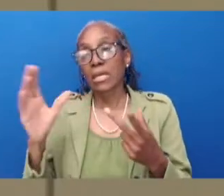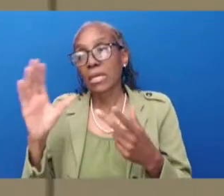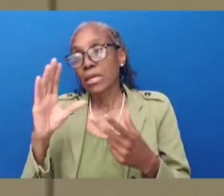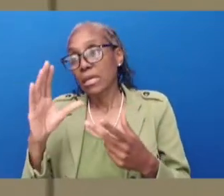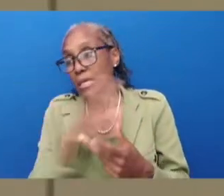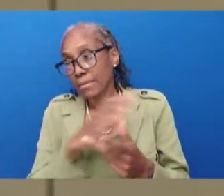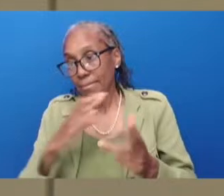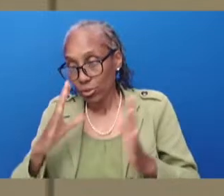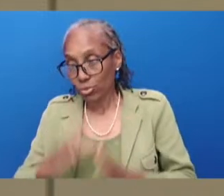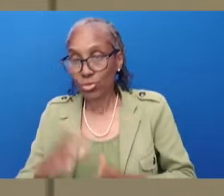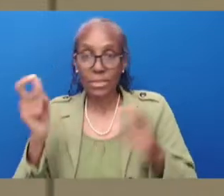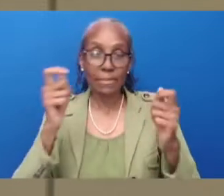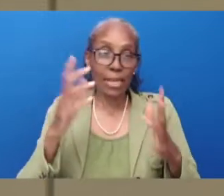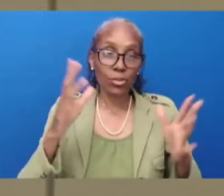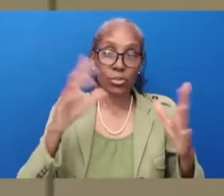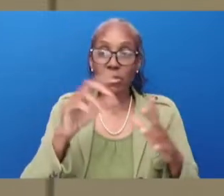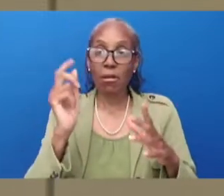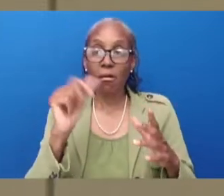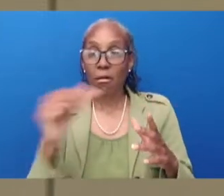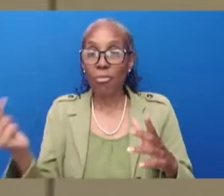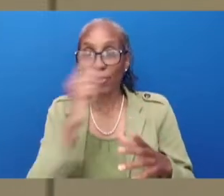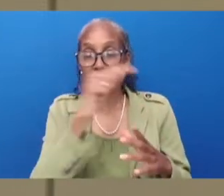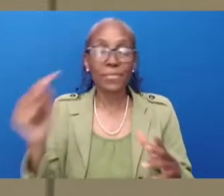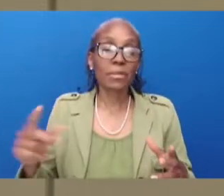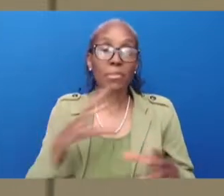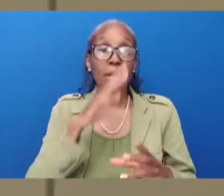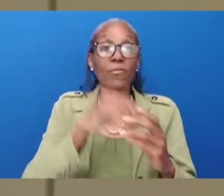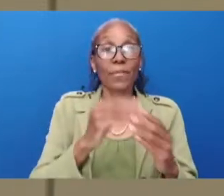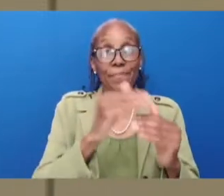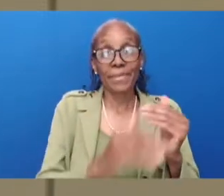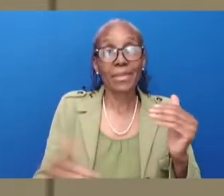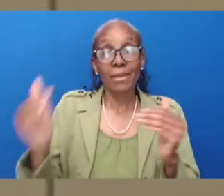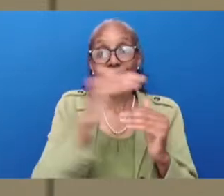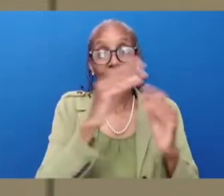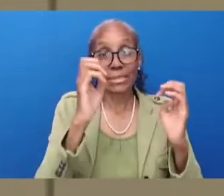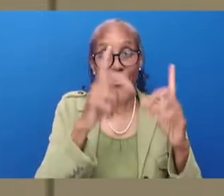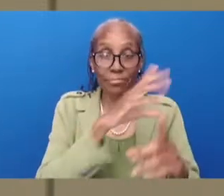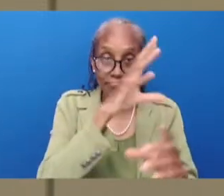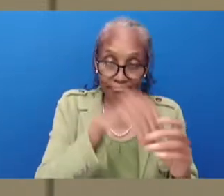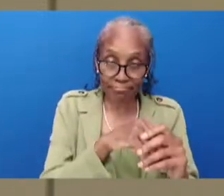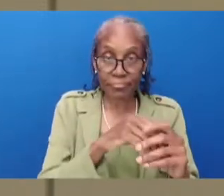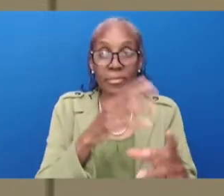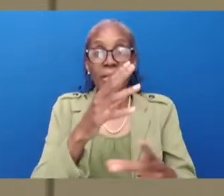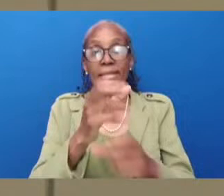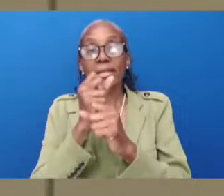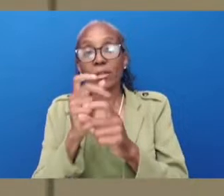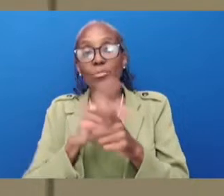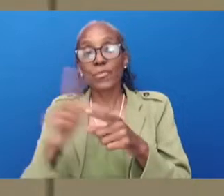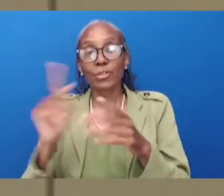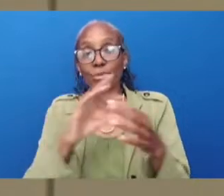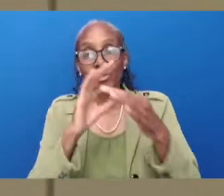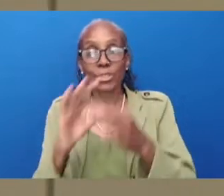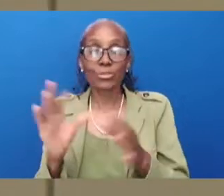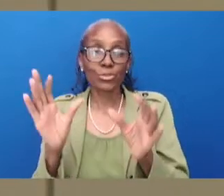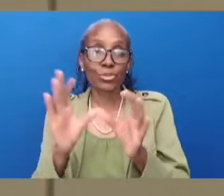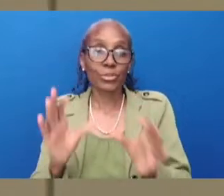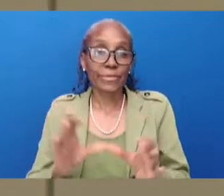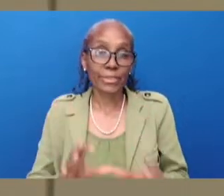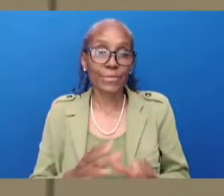COUNTIES. TO THE COUNTY COMMISSIONERS, TO THE MANAGER, AND TO OTHERS.